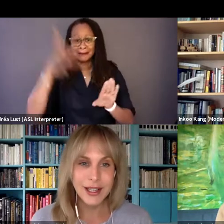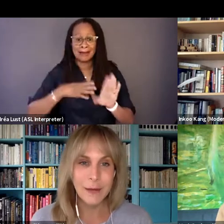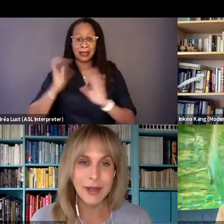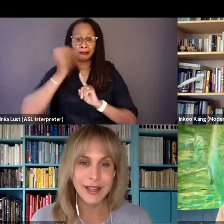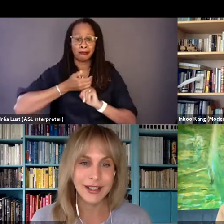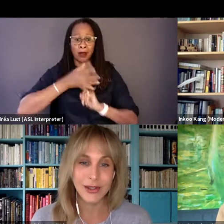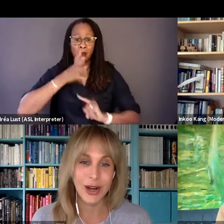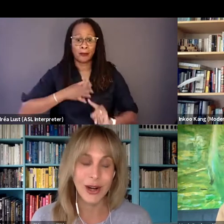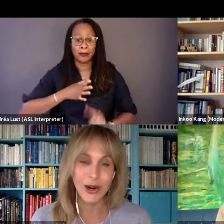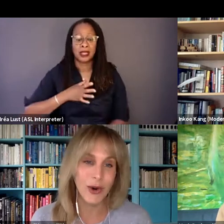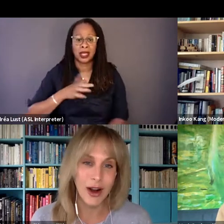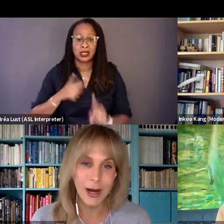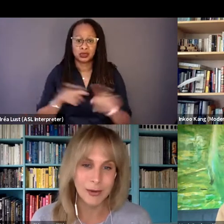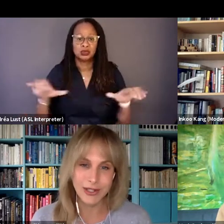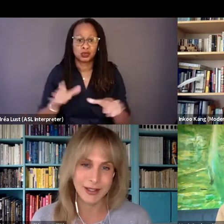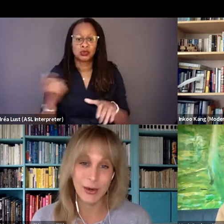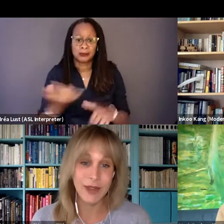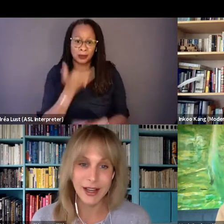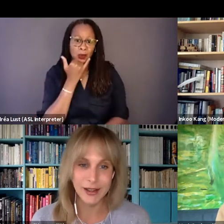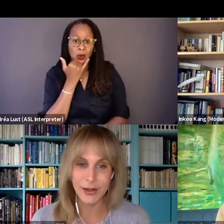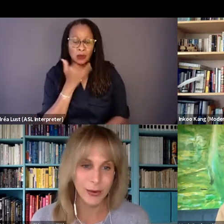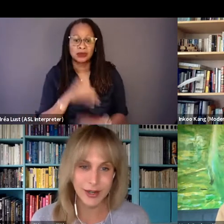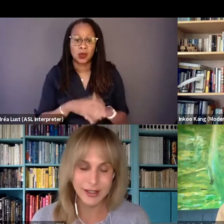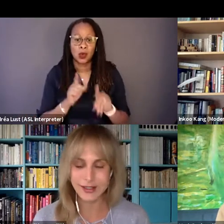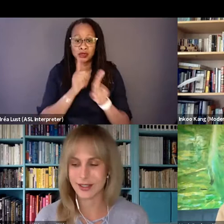to commit a crime or to evade authorities.